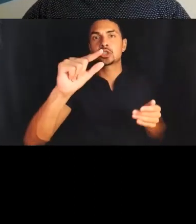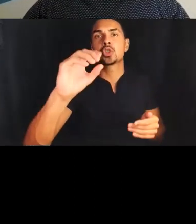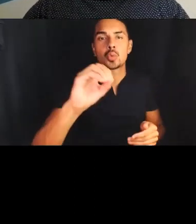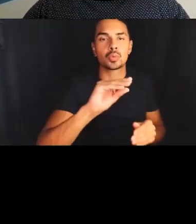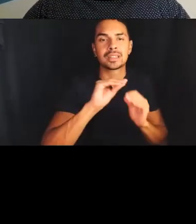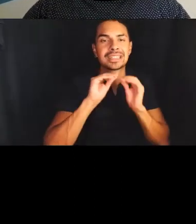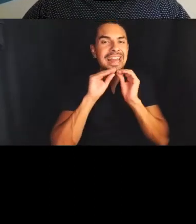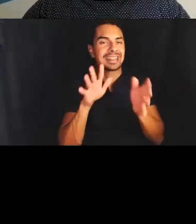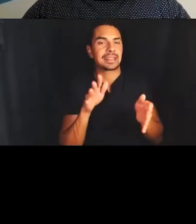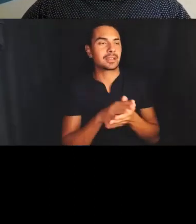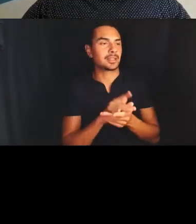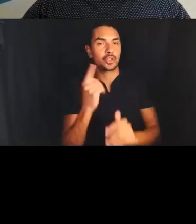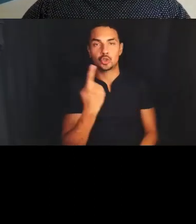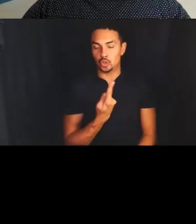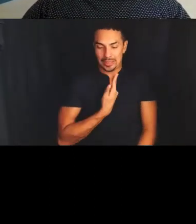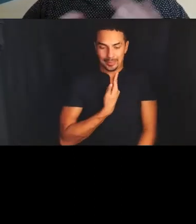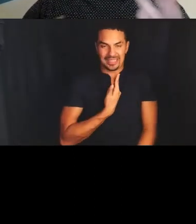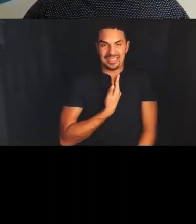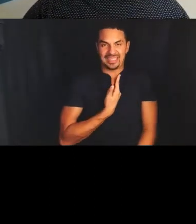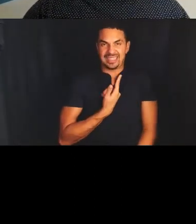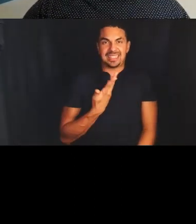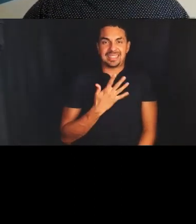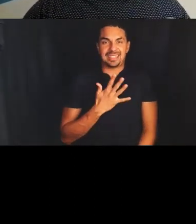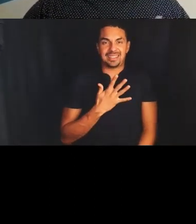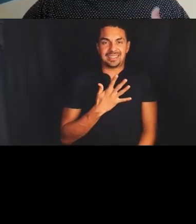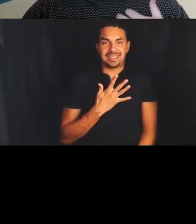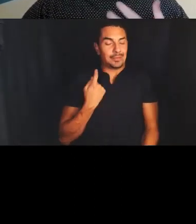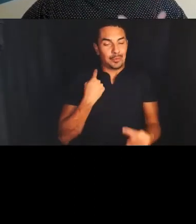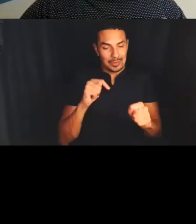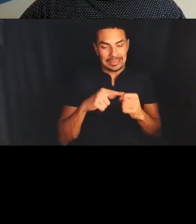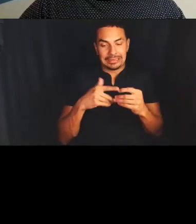And it's just me, you know, trying to go by today."